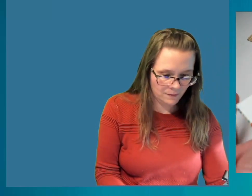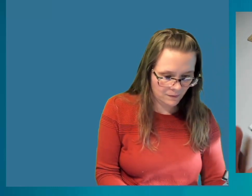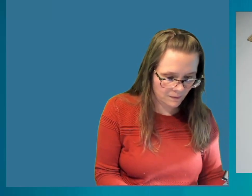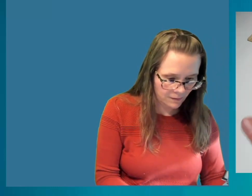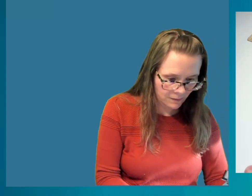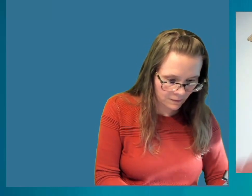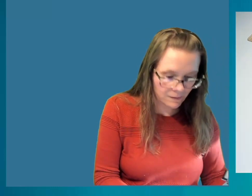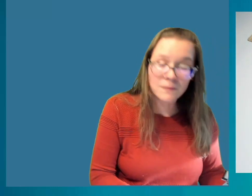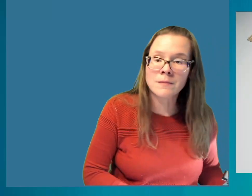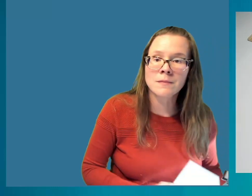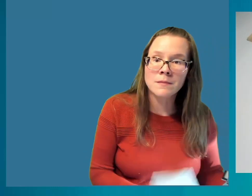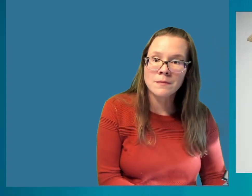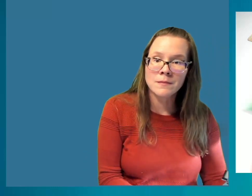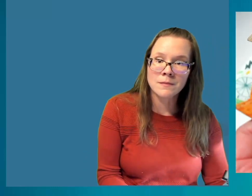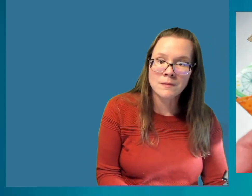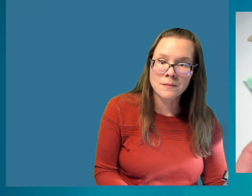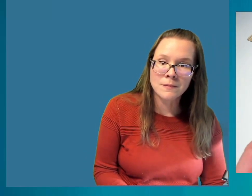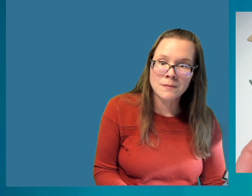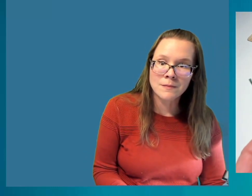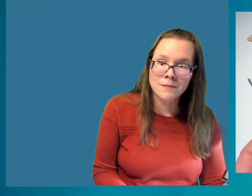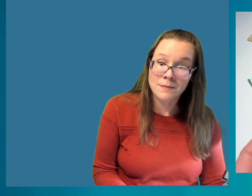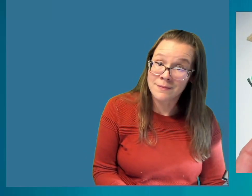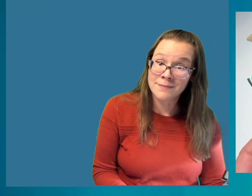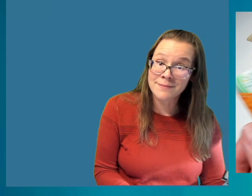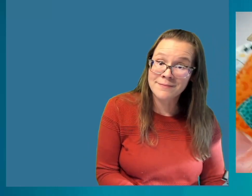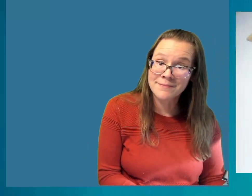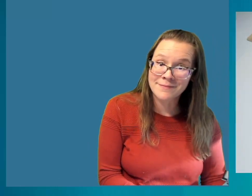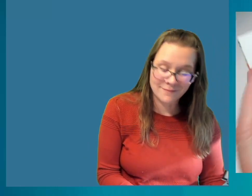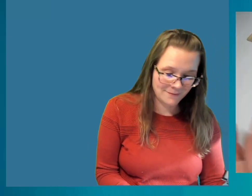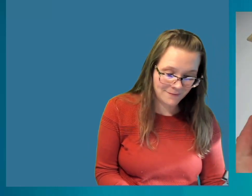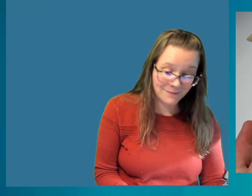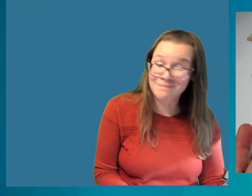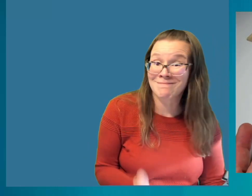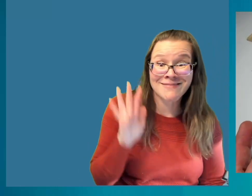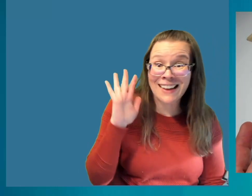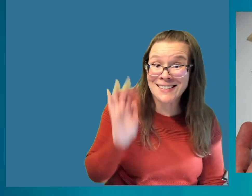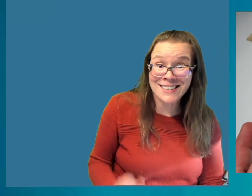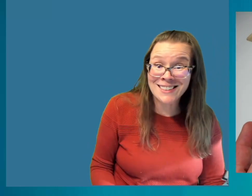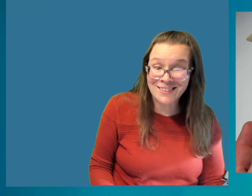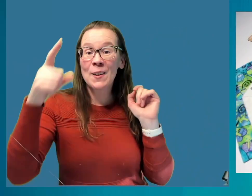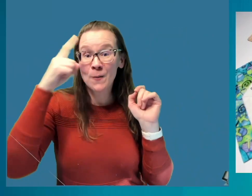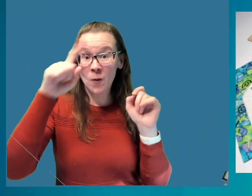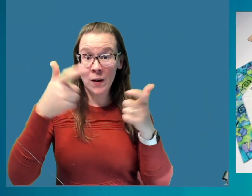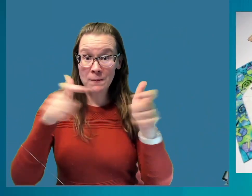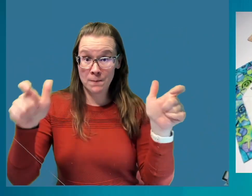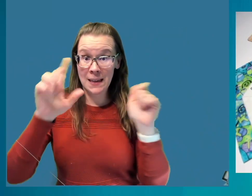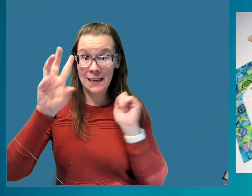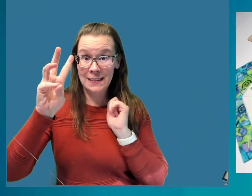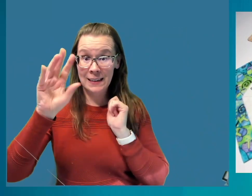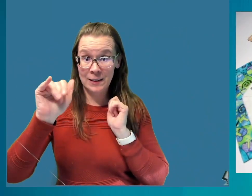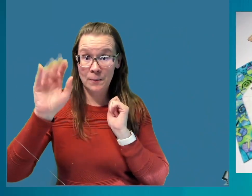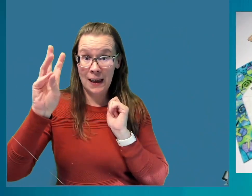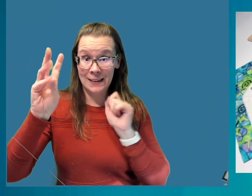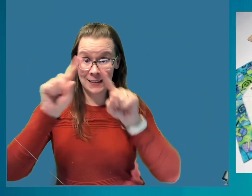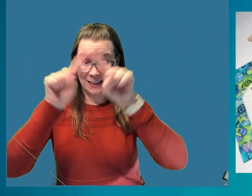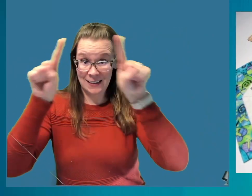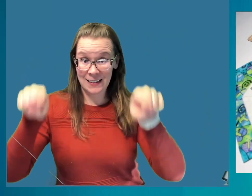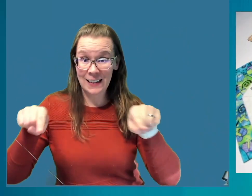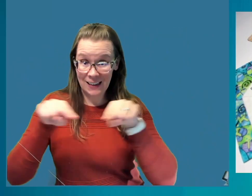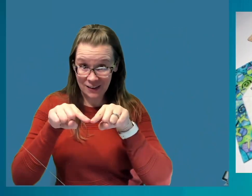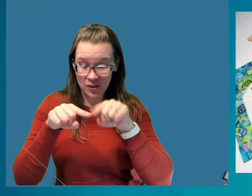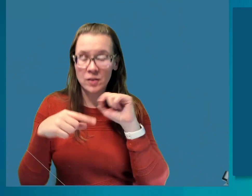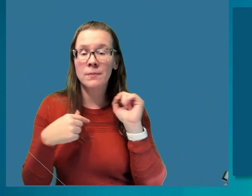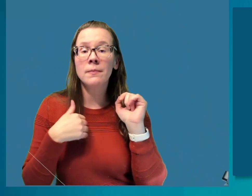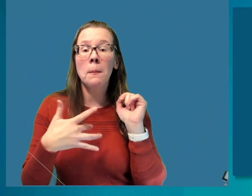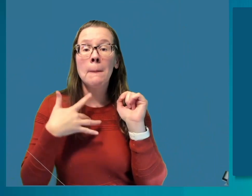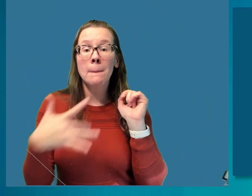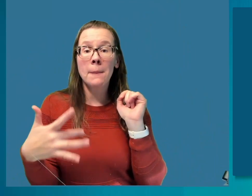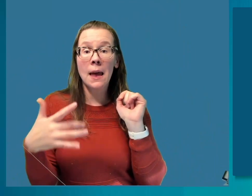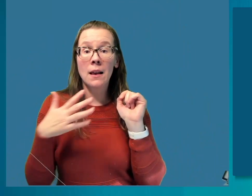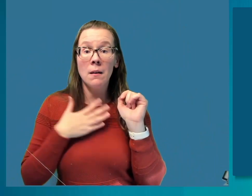flatten out those glue lines on the inside. And then you have a finished postcard! And that is it!